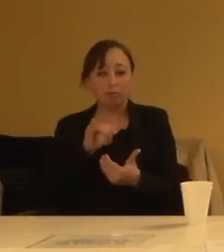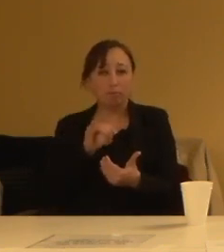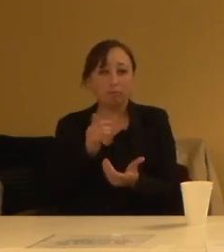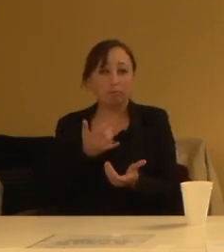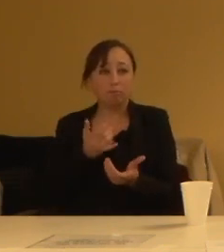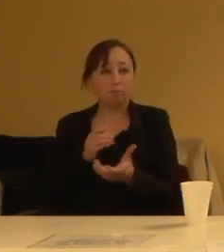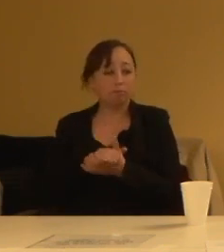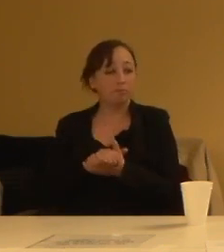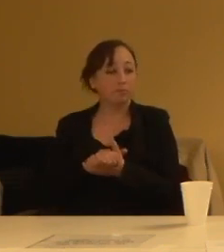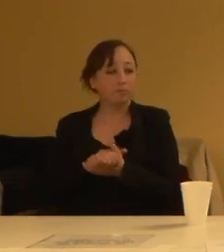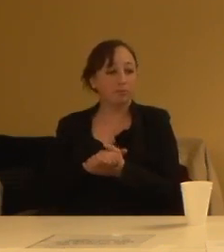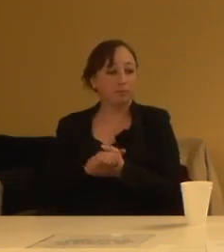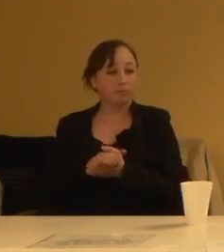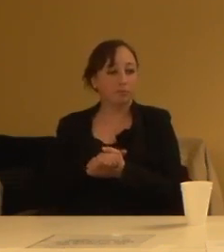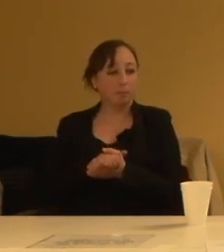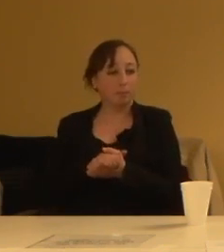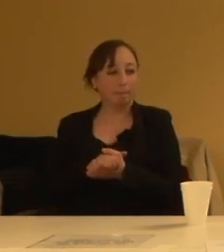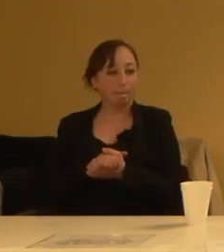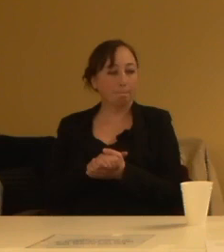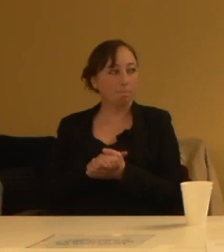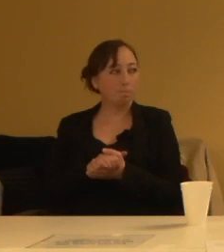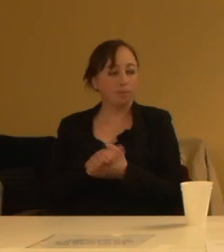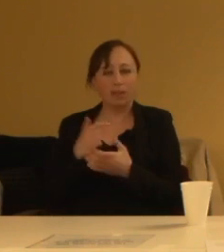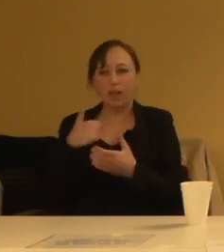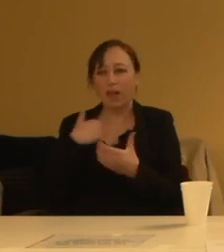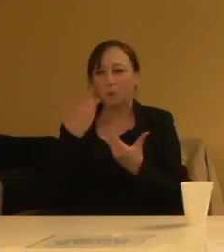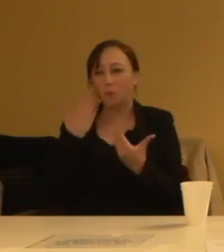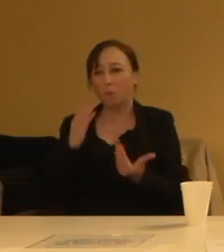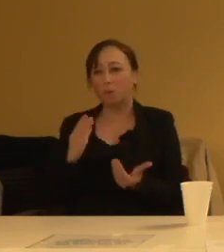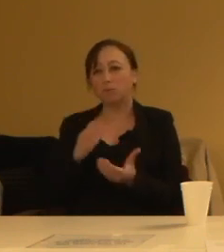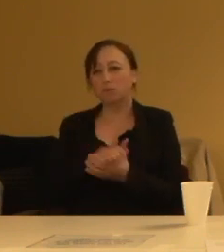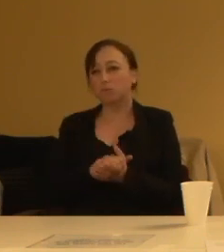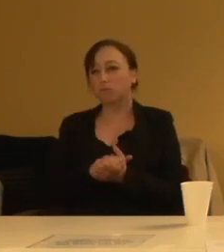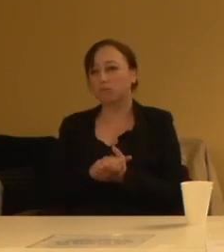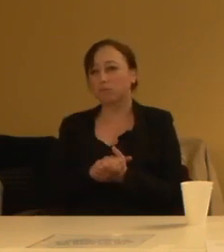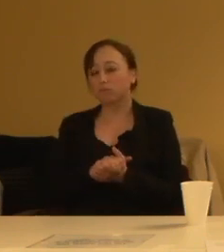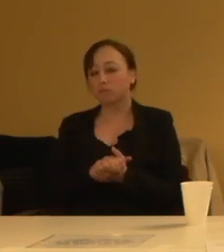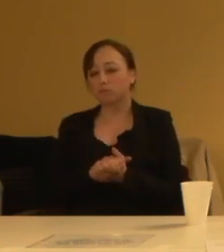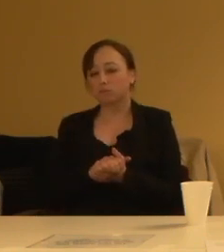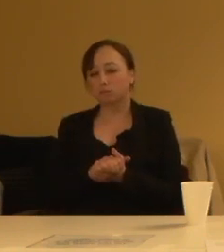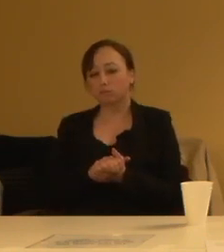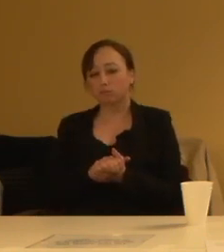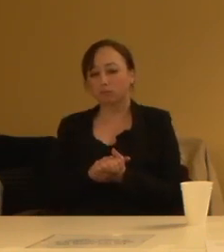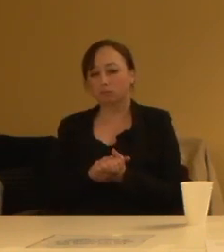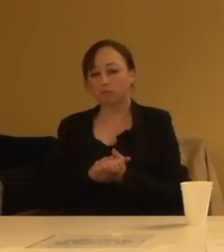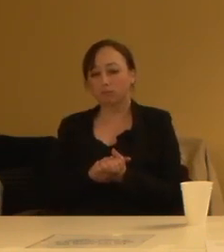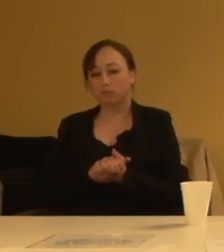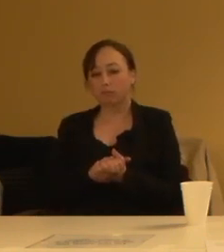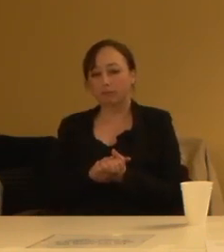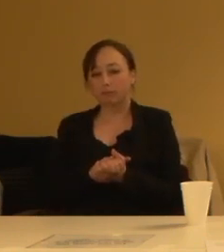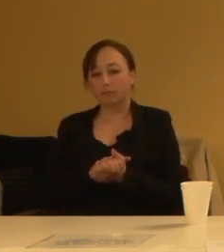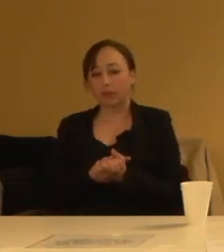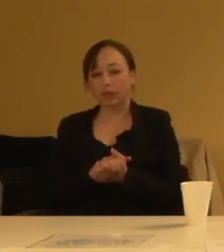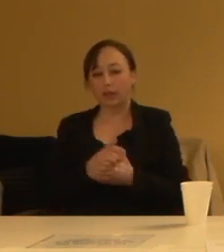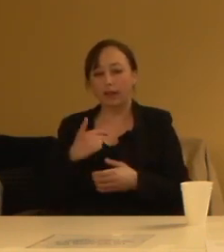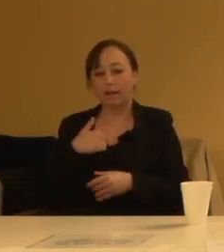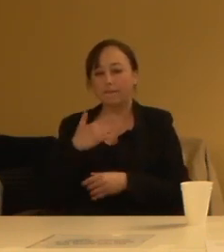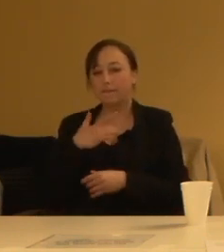But I mean, I don't know. I feel that there's just such a slew of different stories,